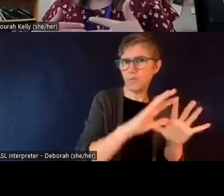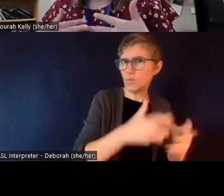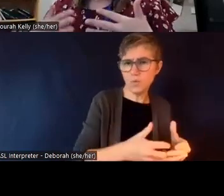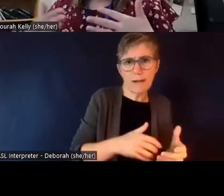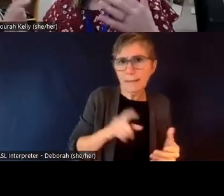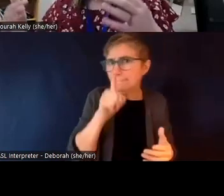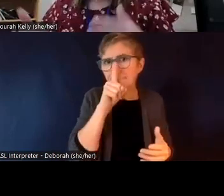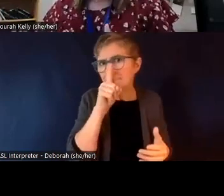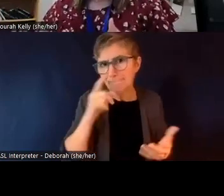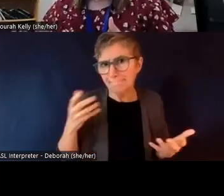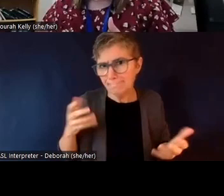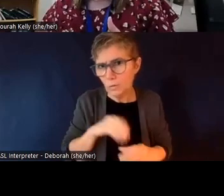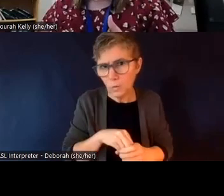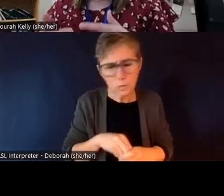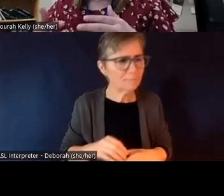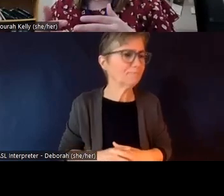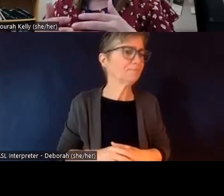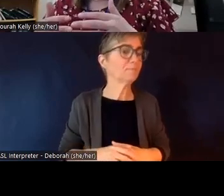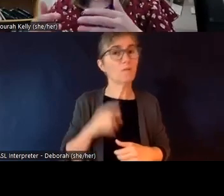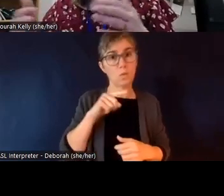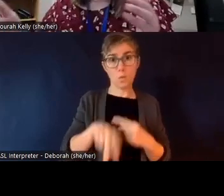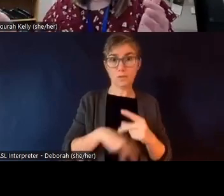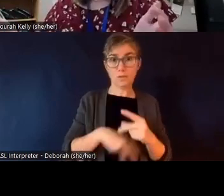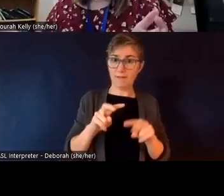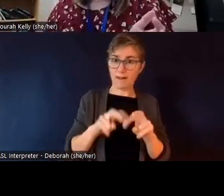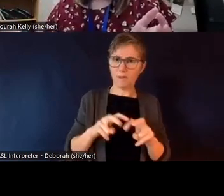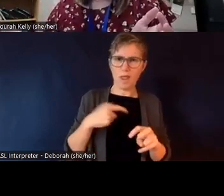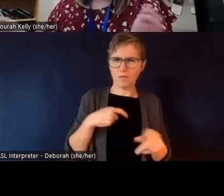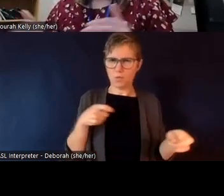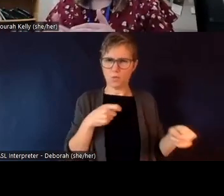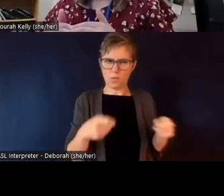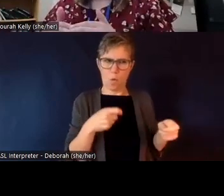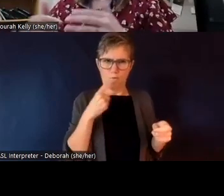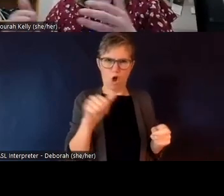So for these analyzes, we control for some other variables. We know they put those